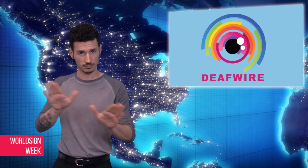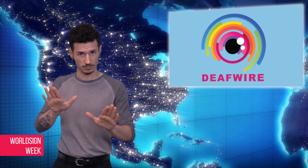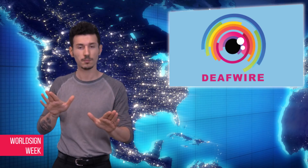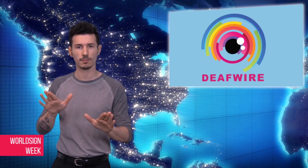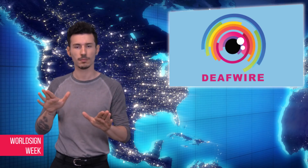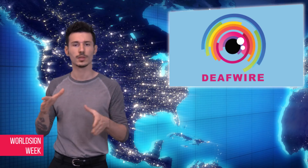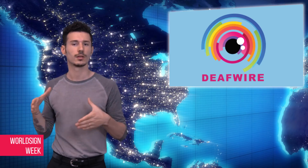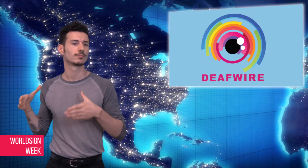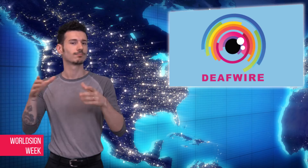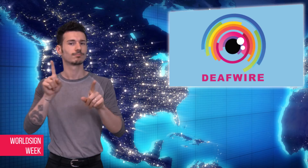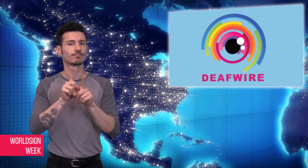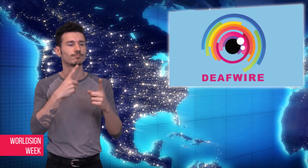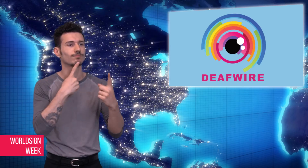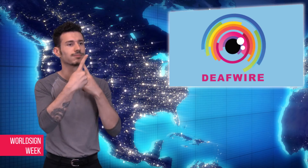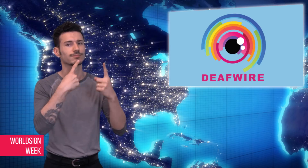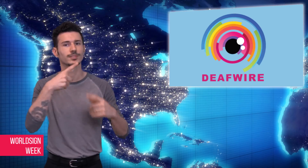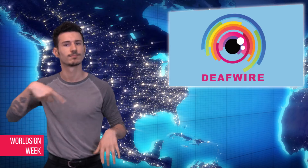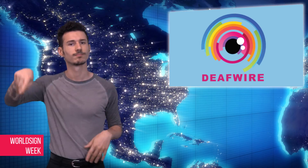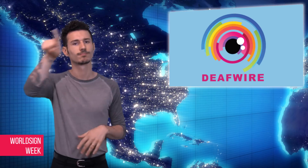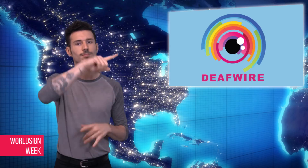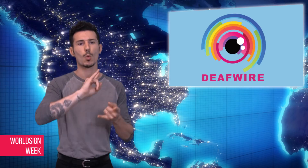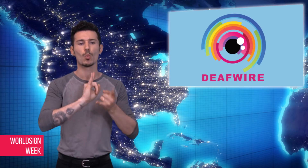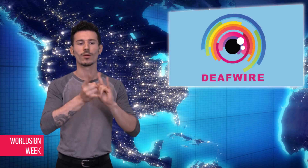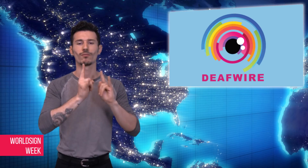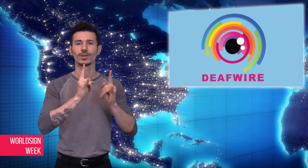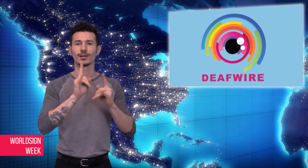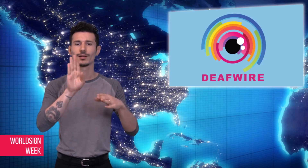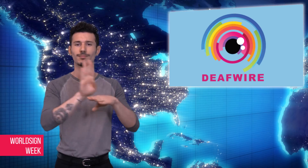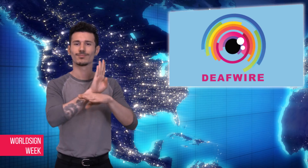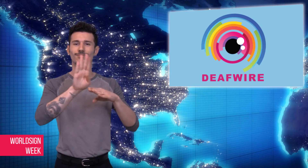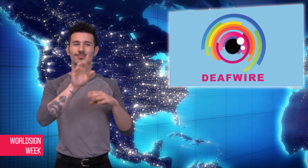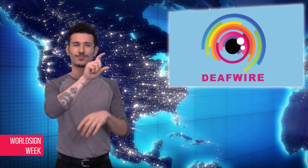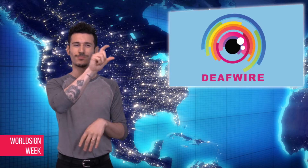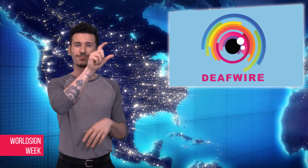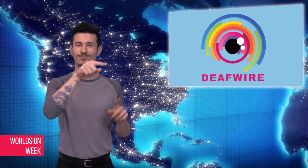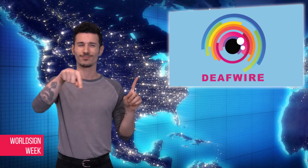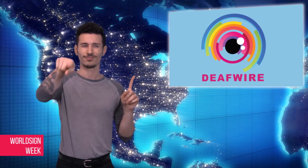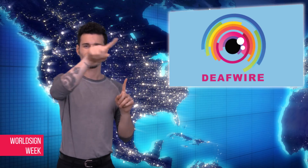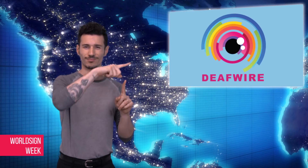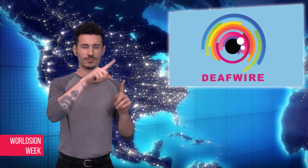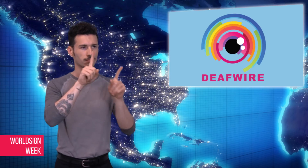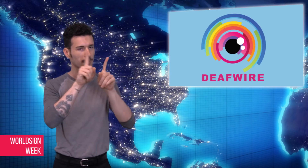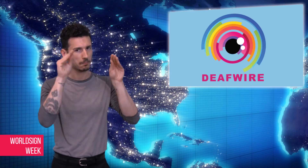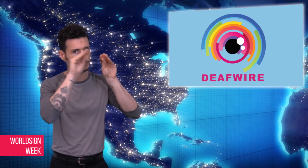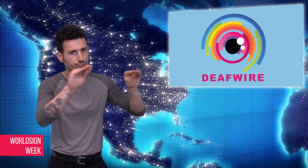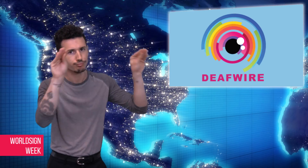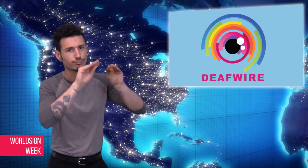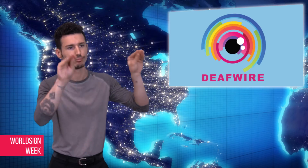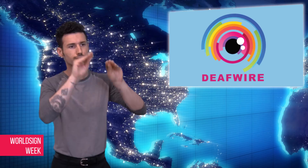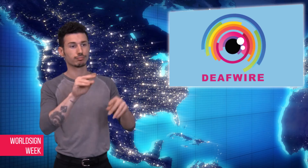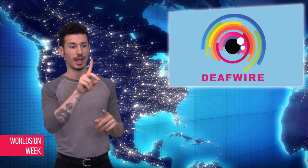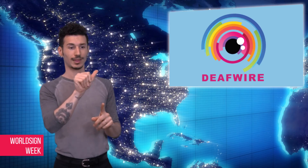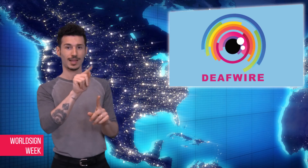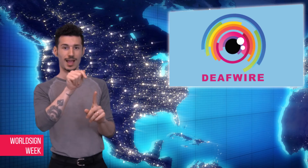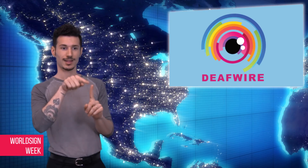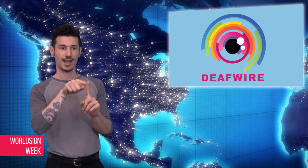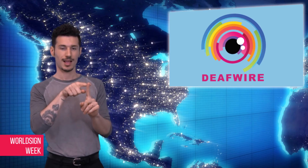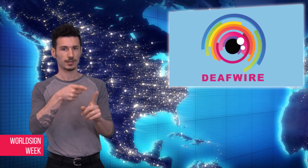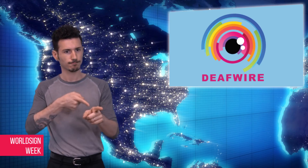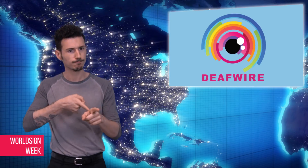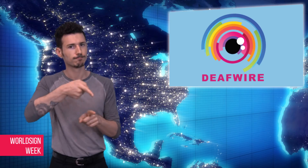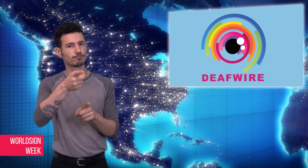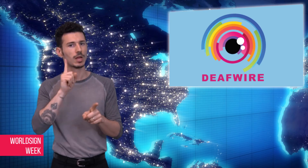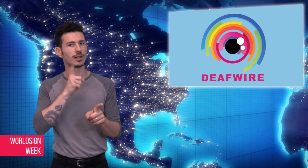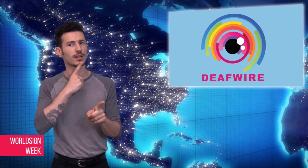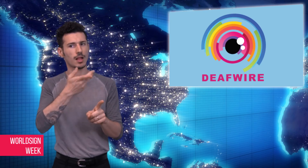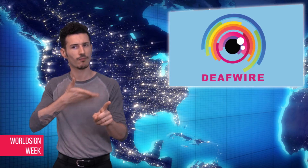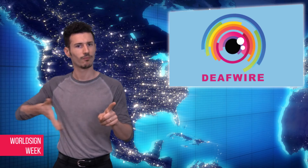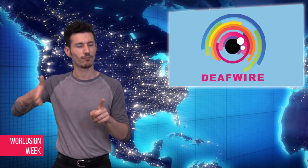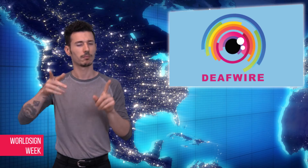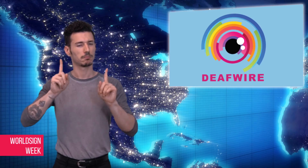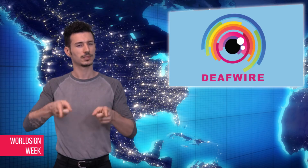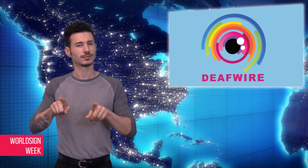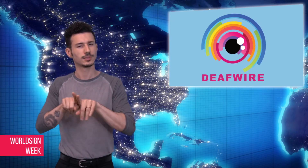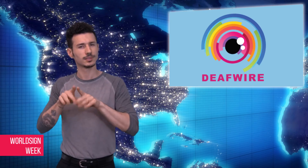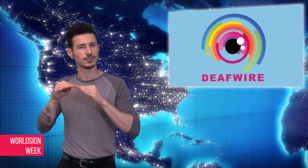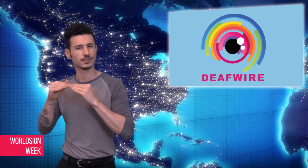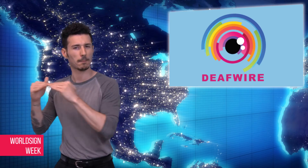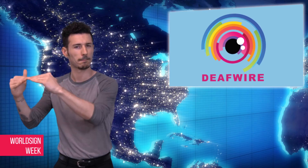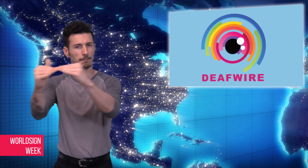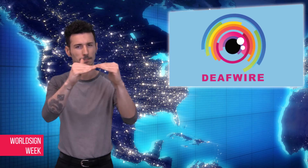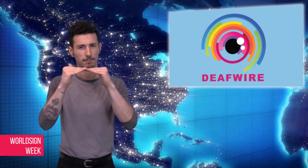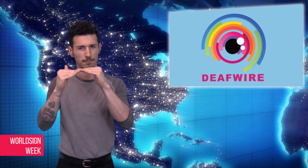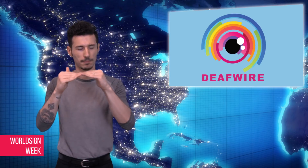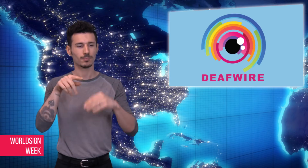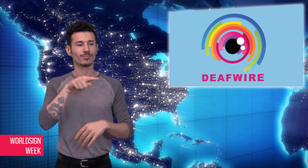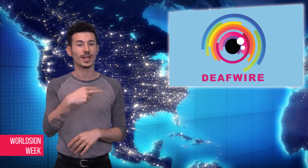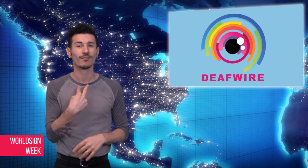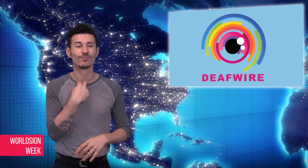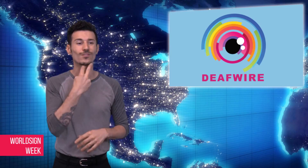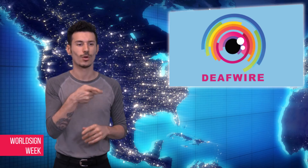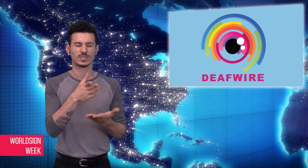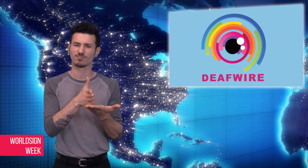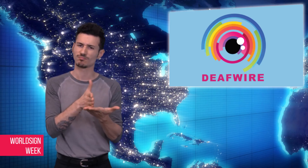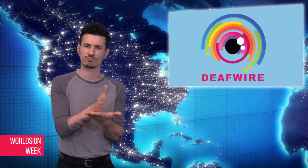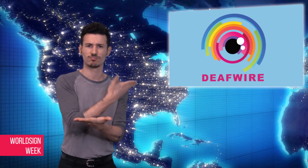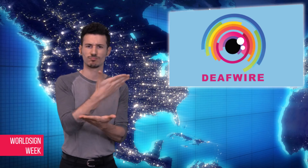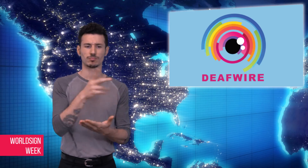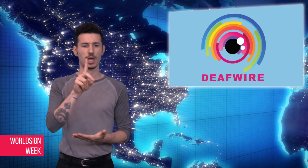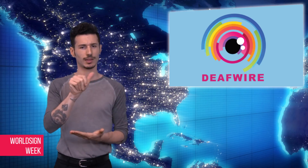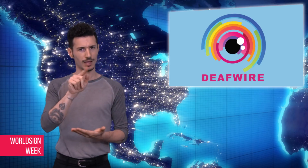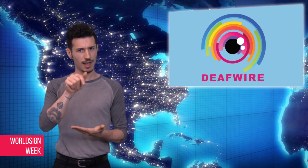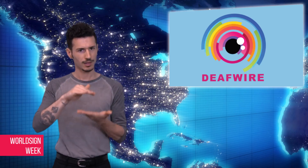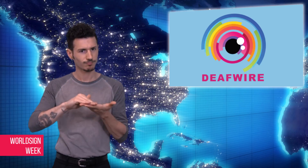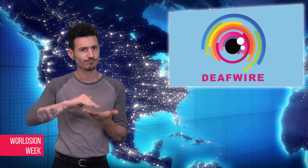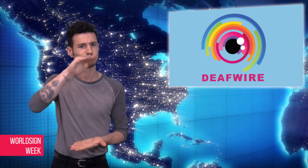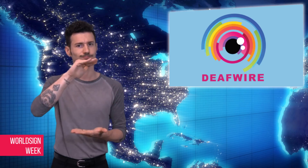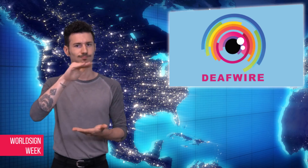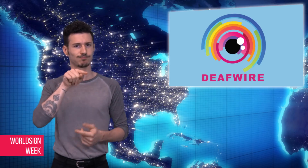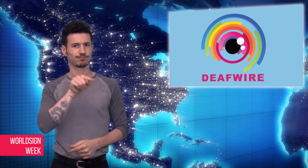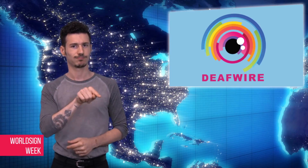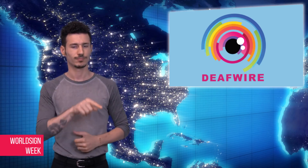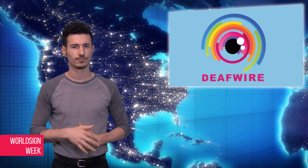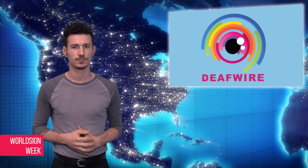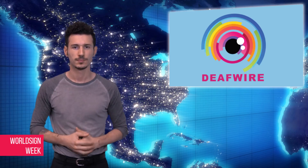provision for data in place of voice minutes.